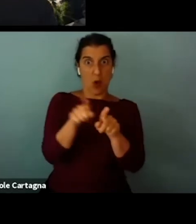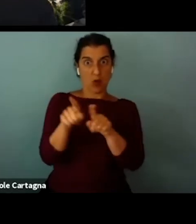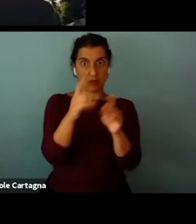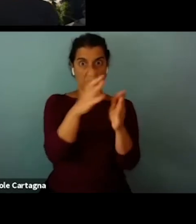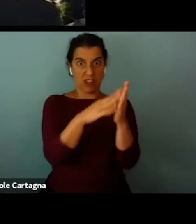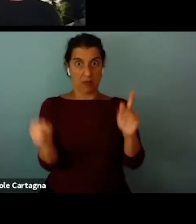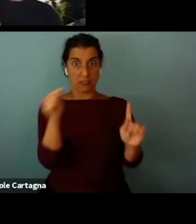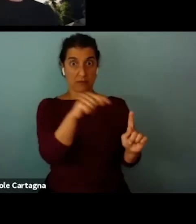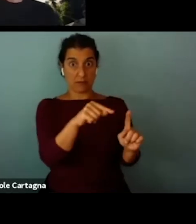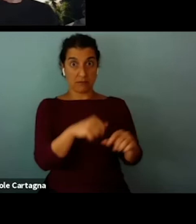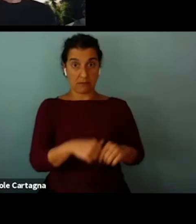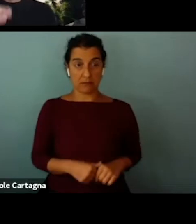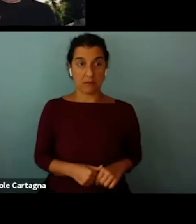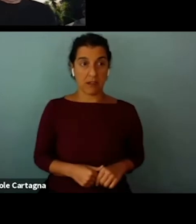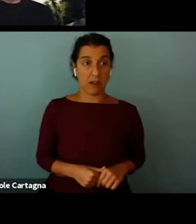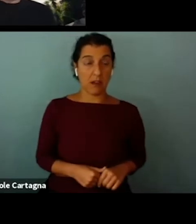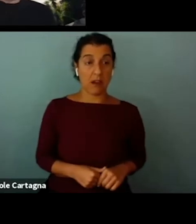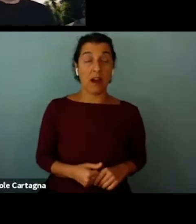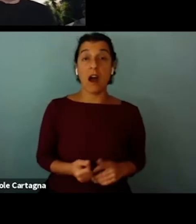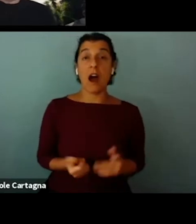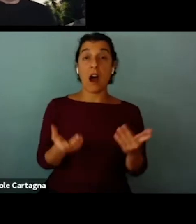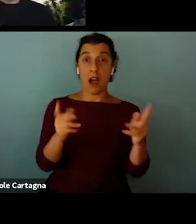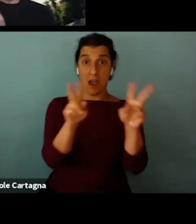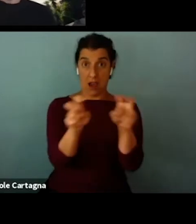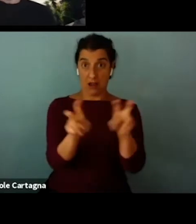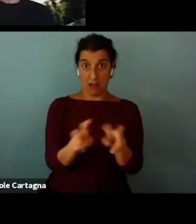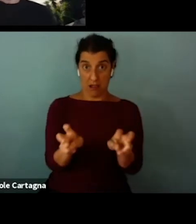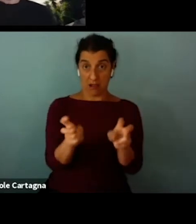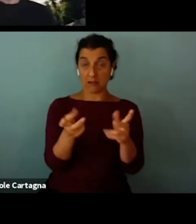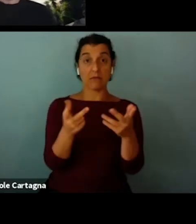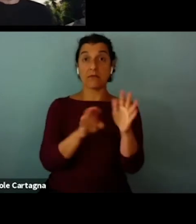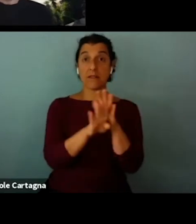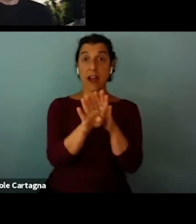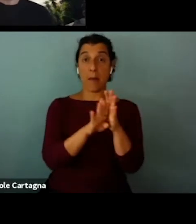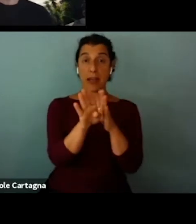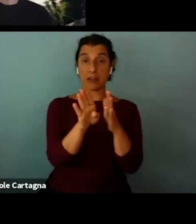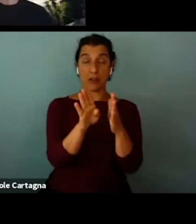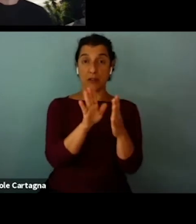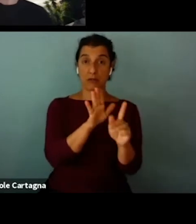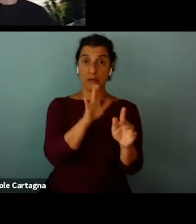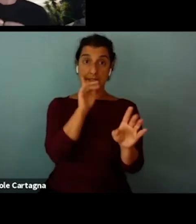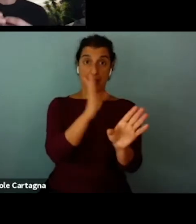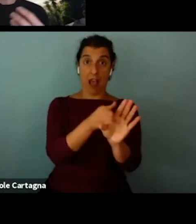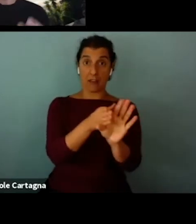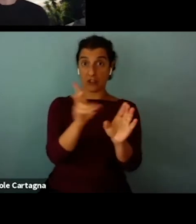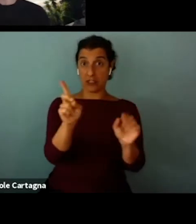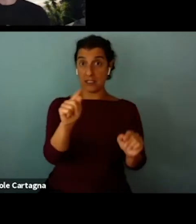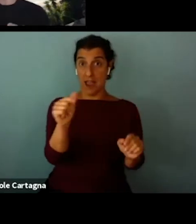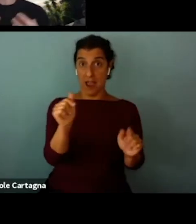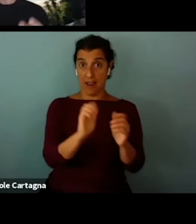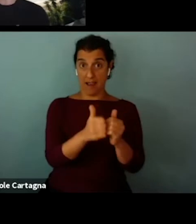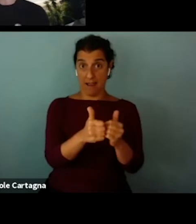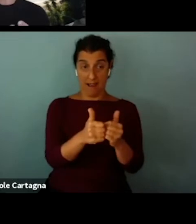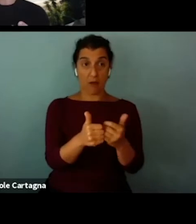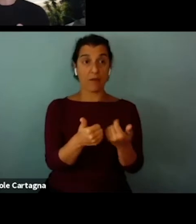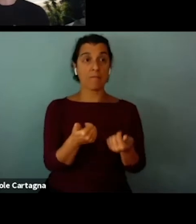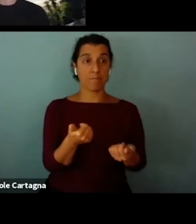so how we analyze the developmental psychology data is in the is in the standard ways